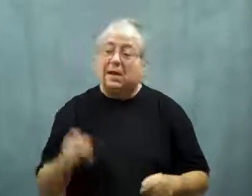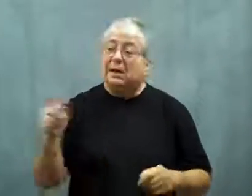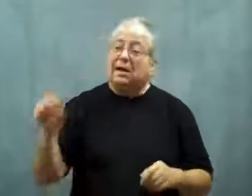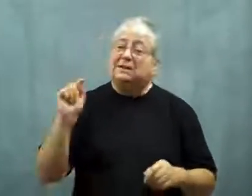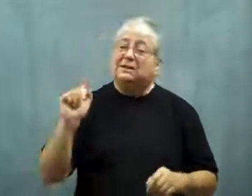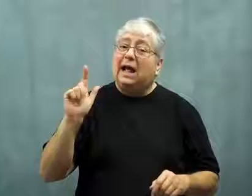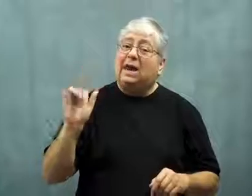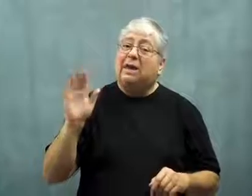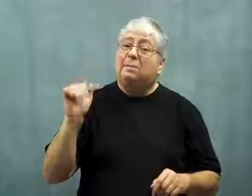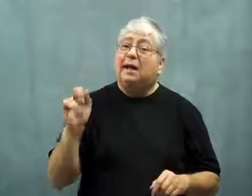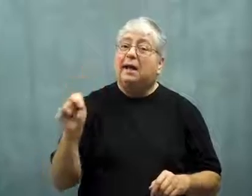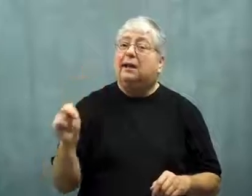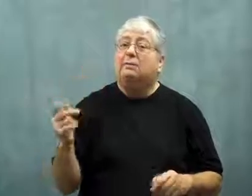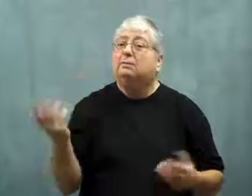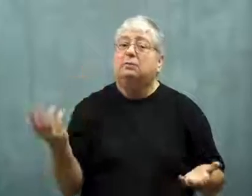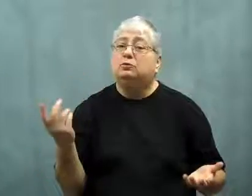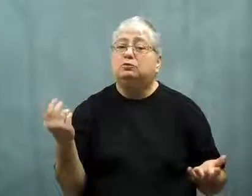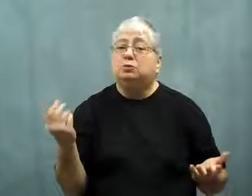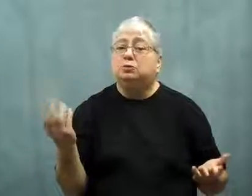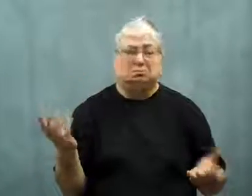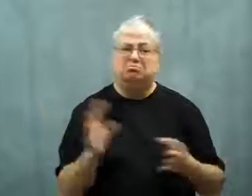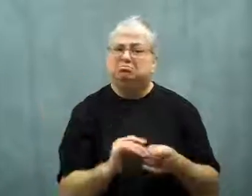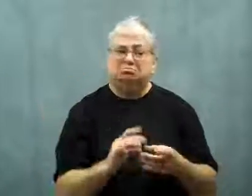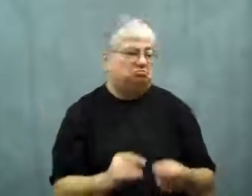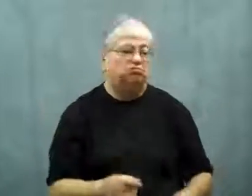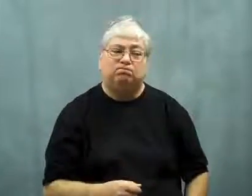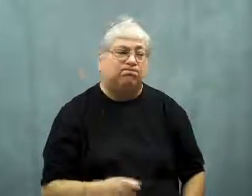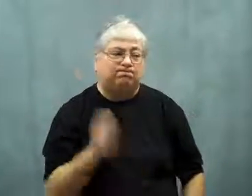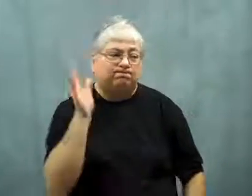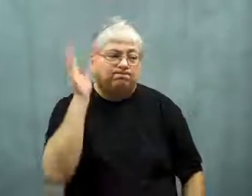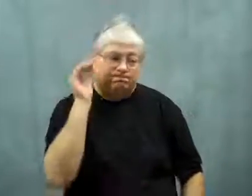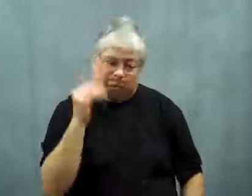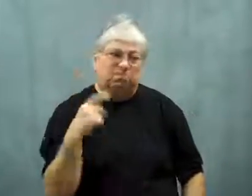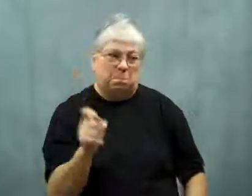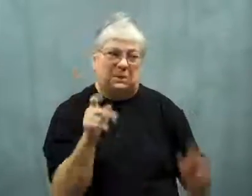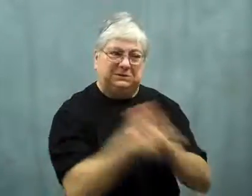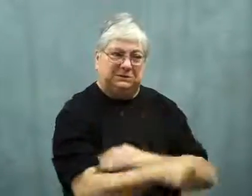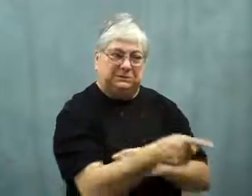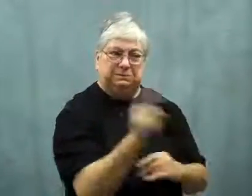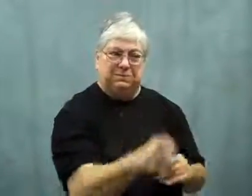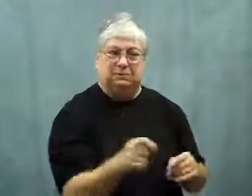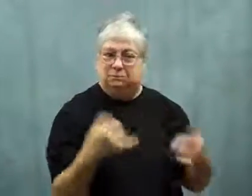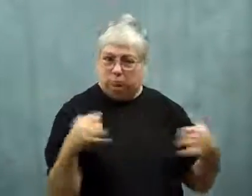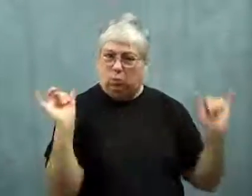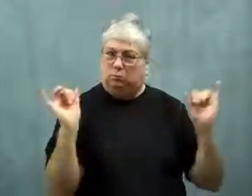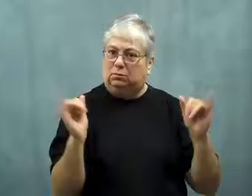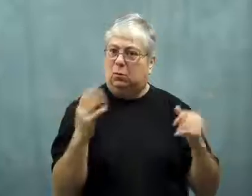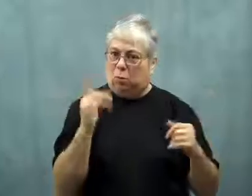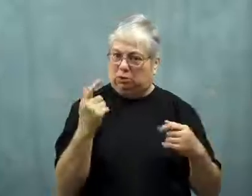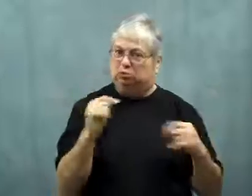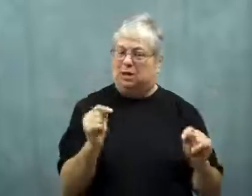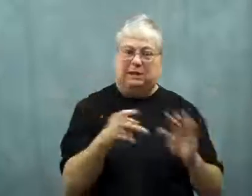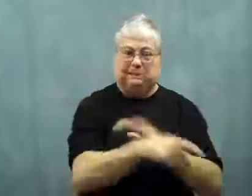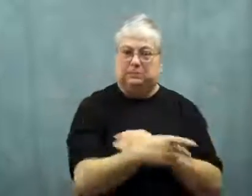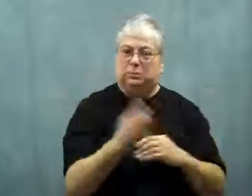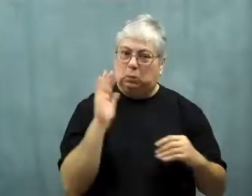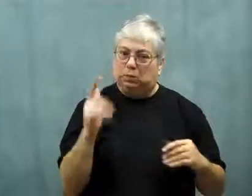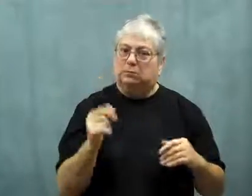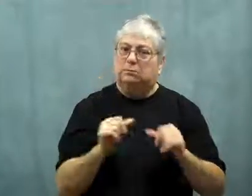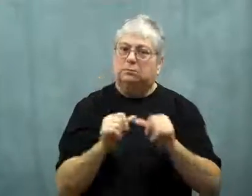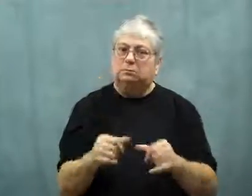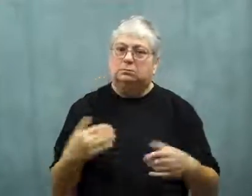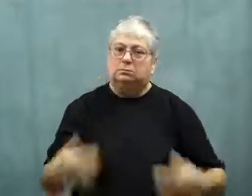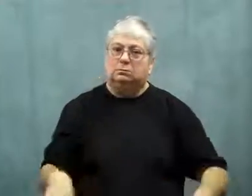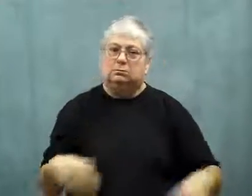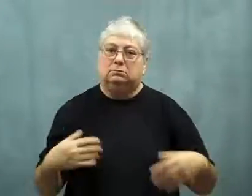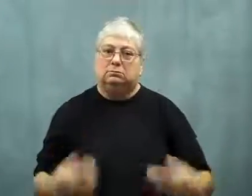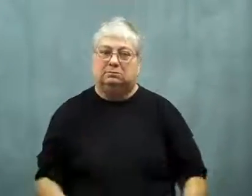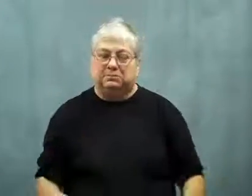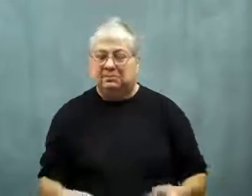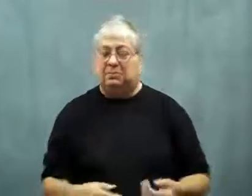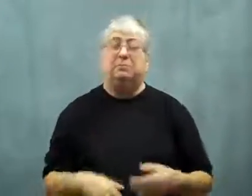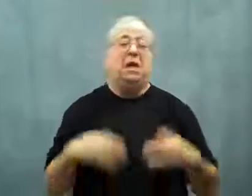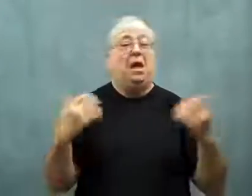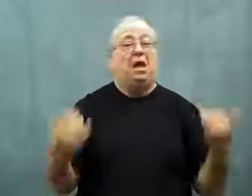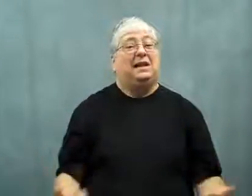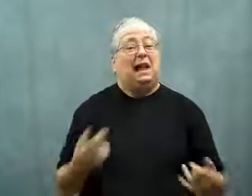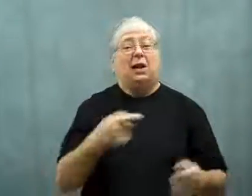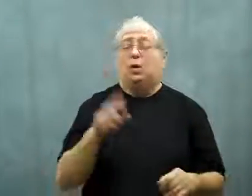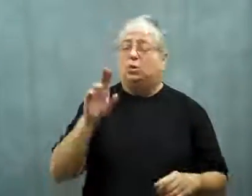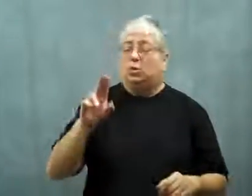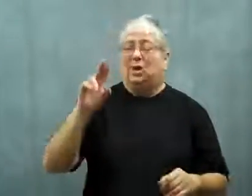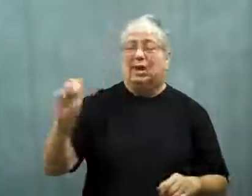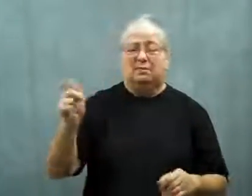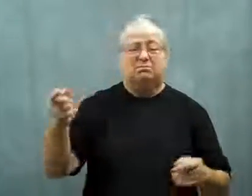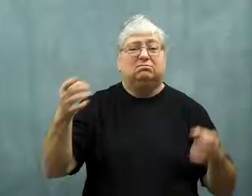The Taliban has vowed to continue to try to kill her.